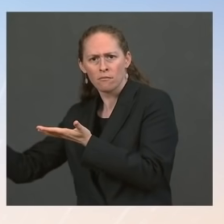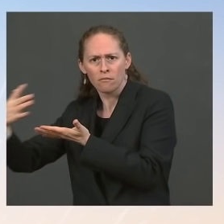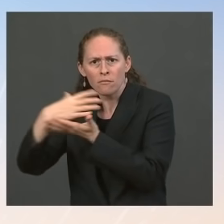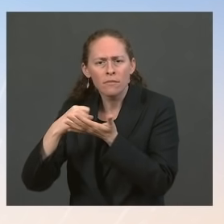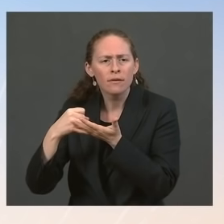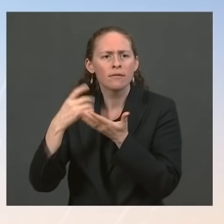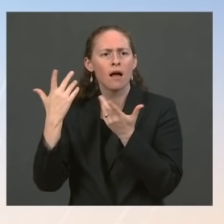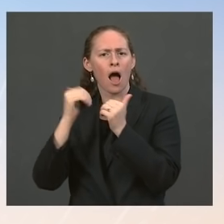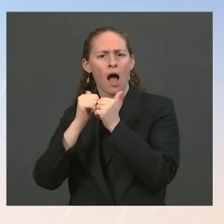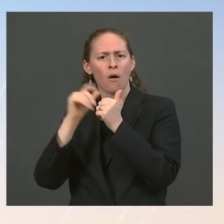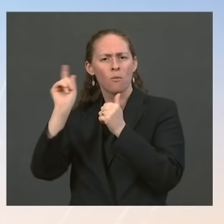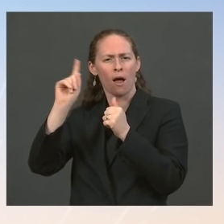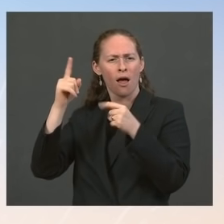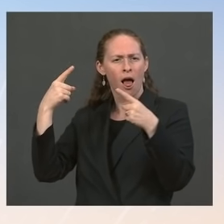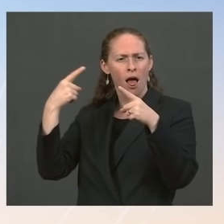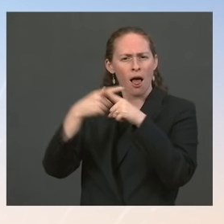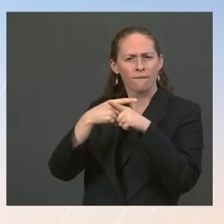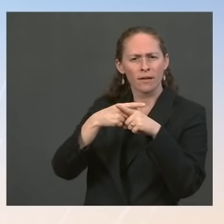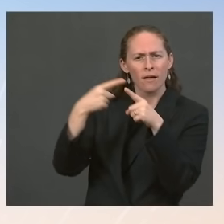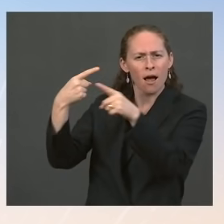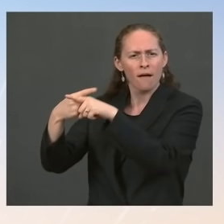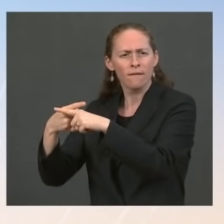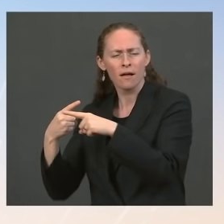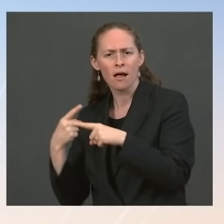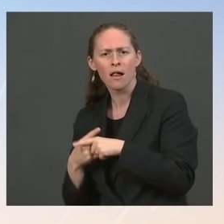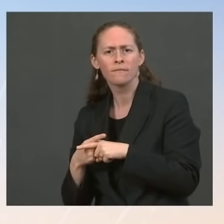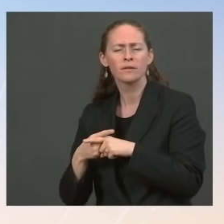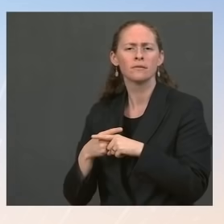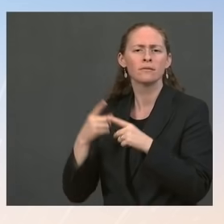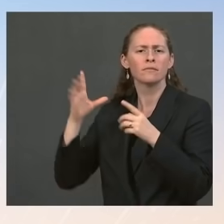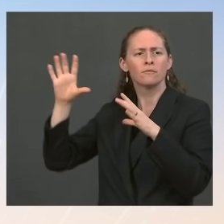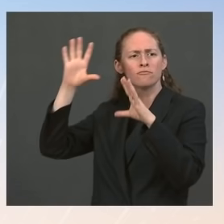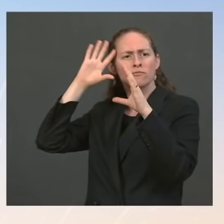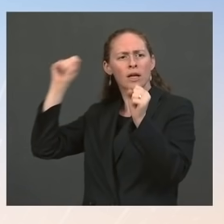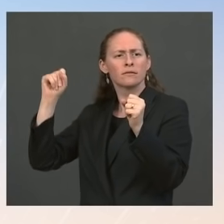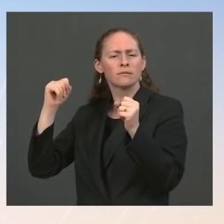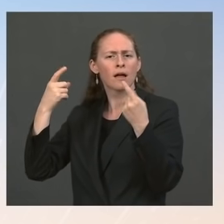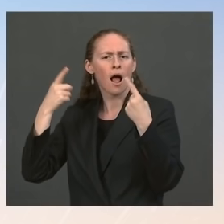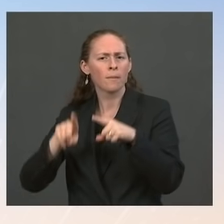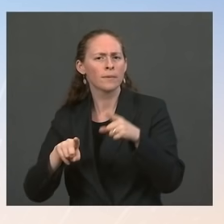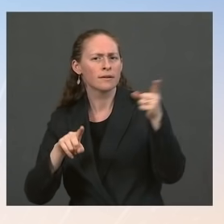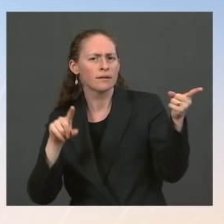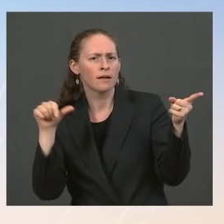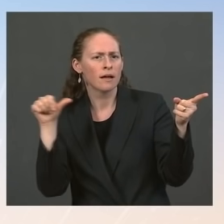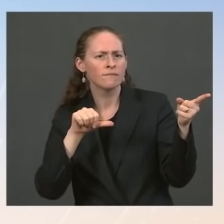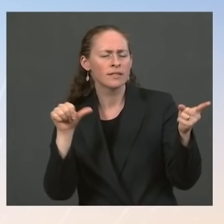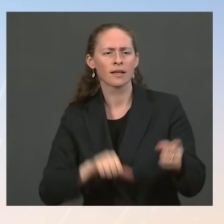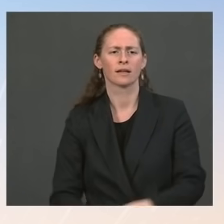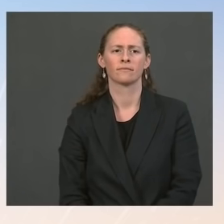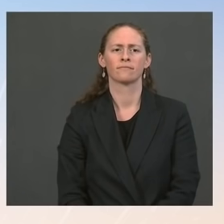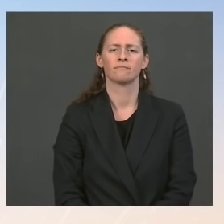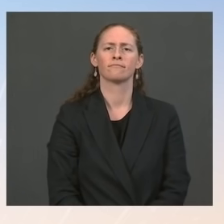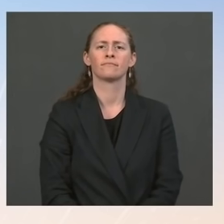and the President's public statements with respect to Afghanistan? Ms. Psaki: Well, the President made clear that the advice was split.